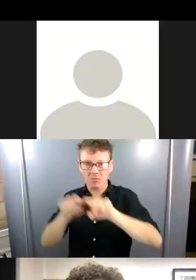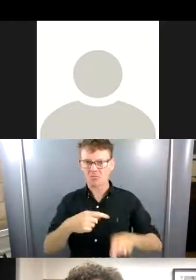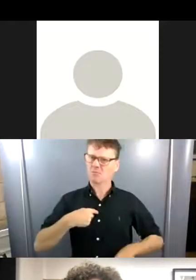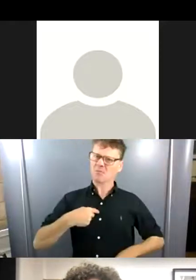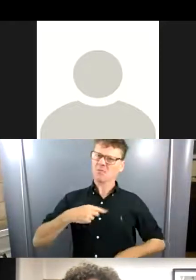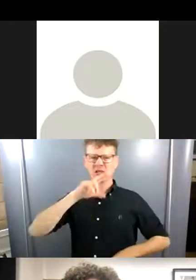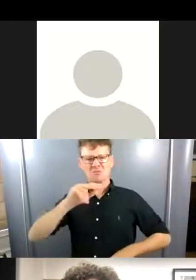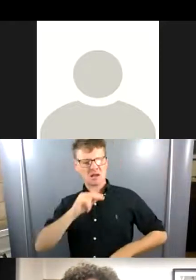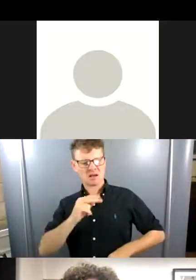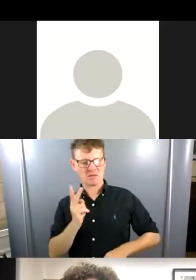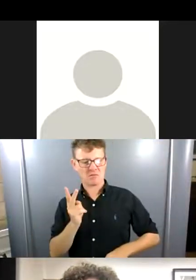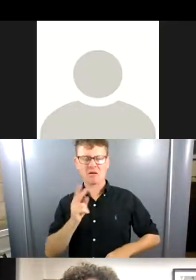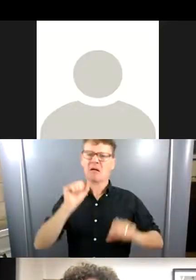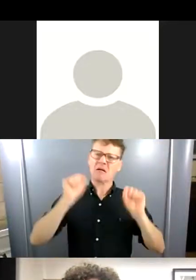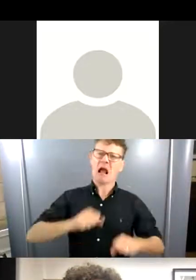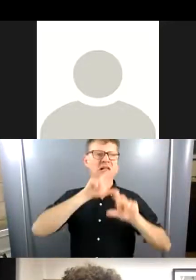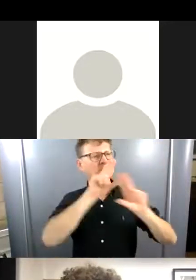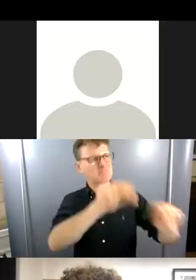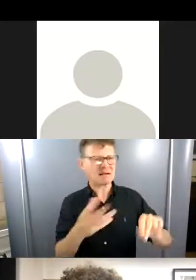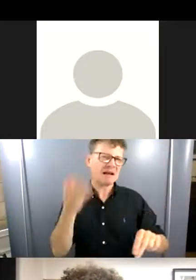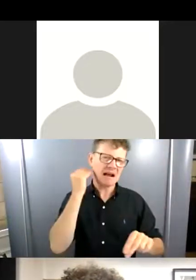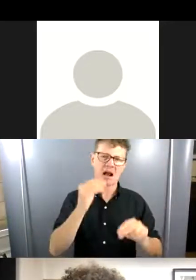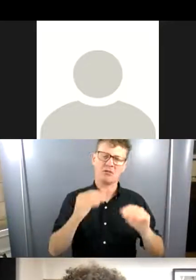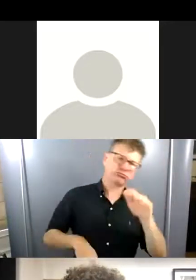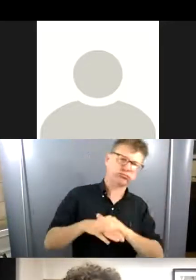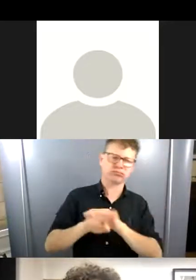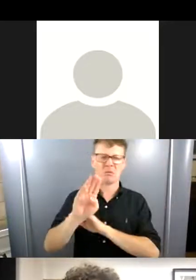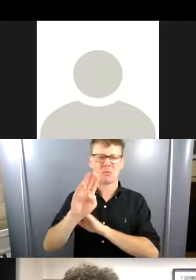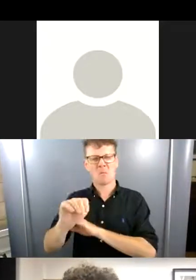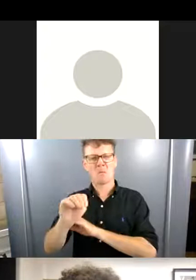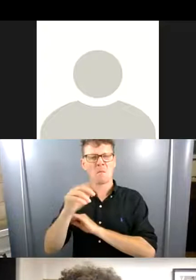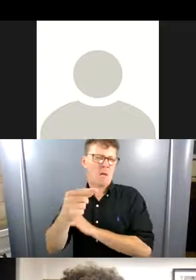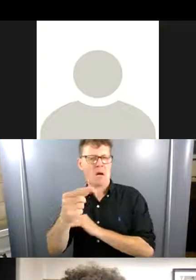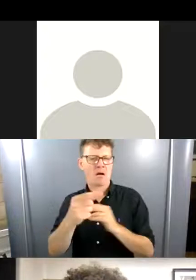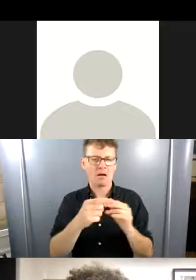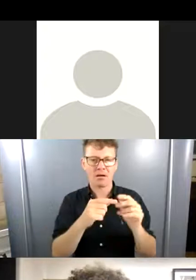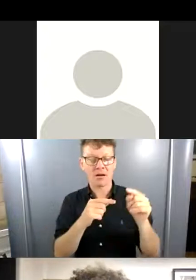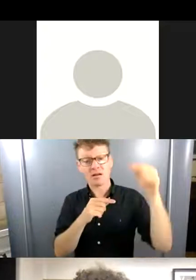and only marginally significant using Pearson's correlation